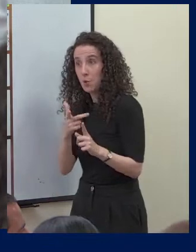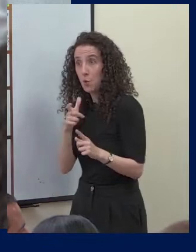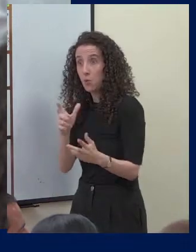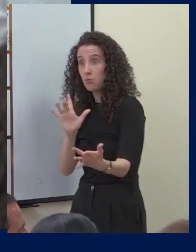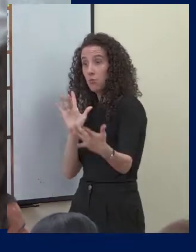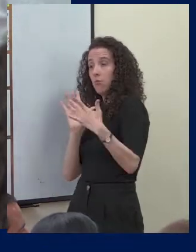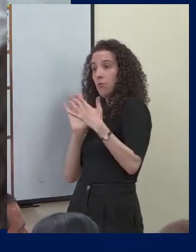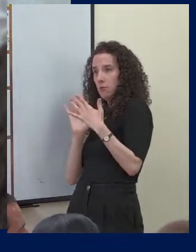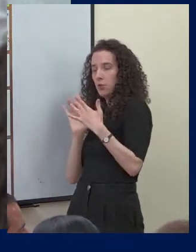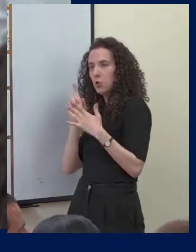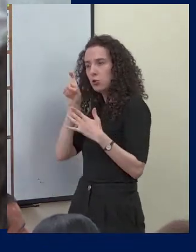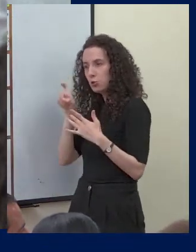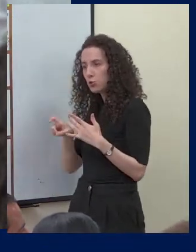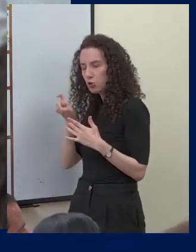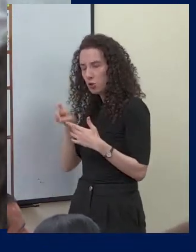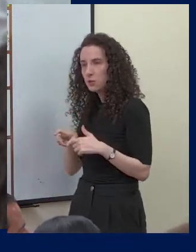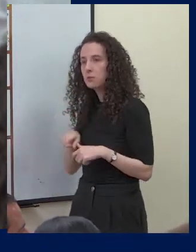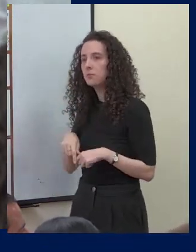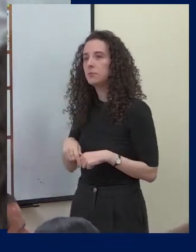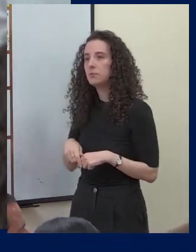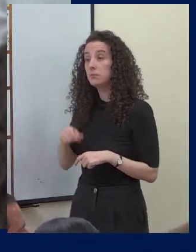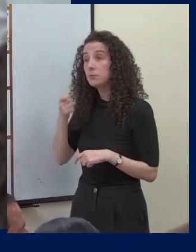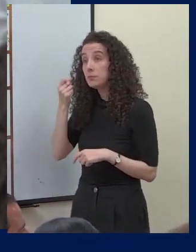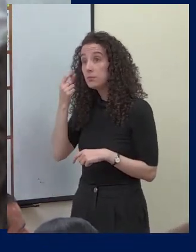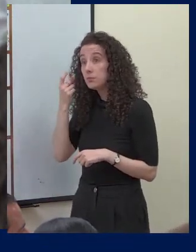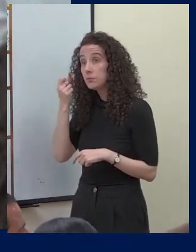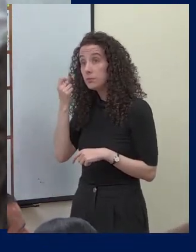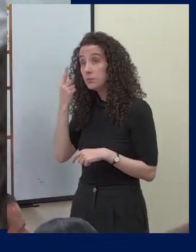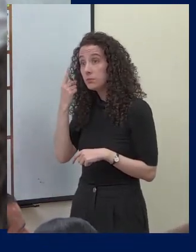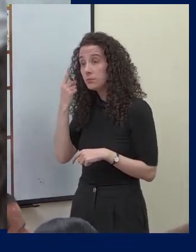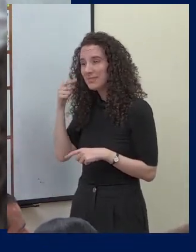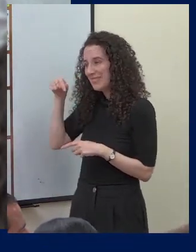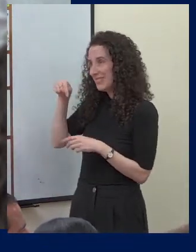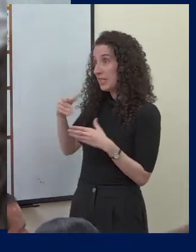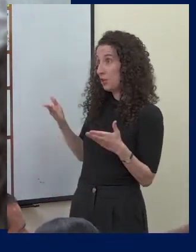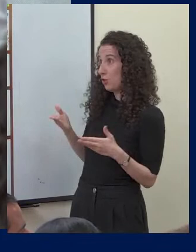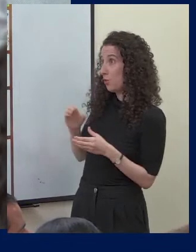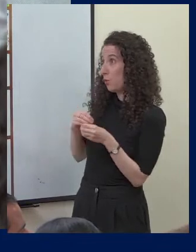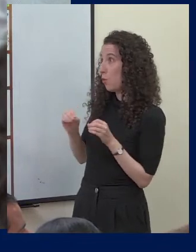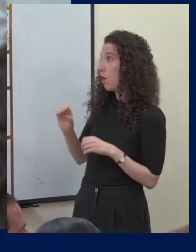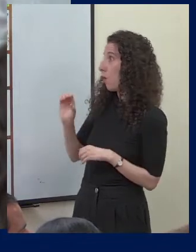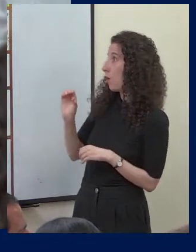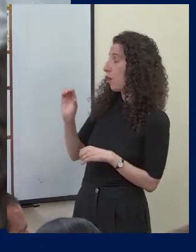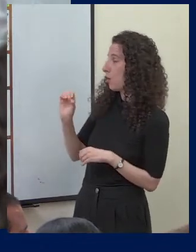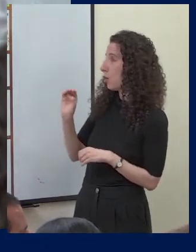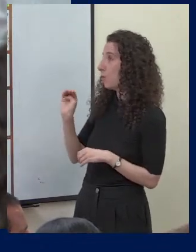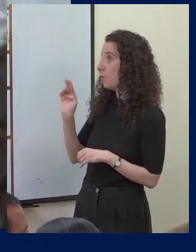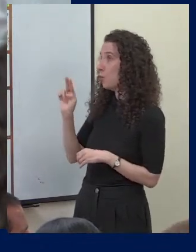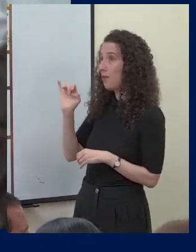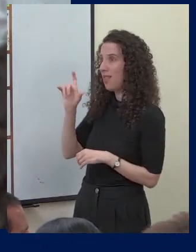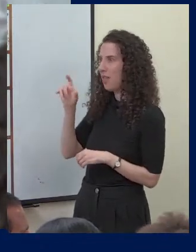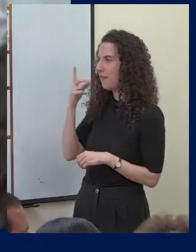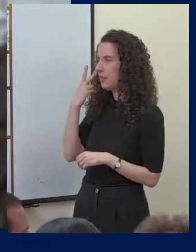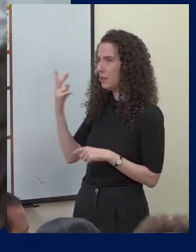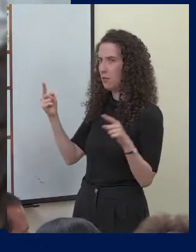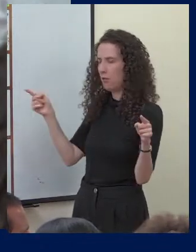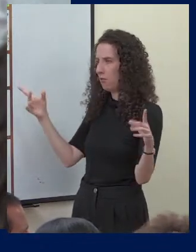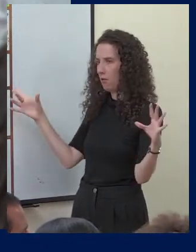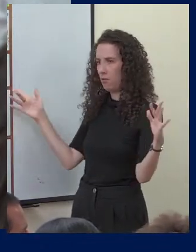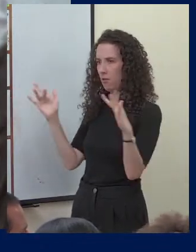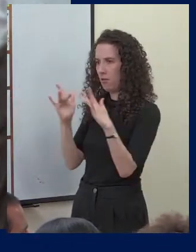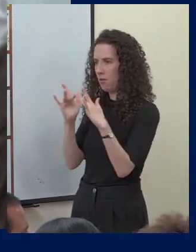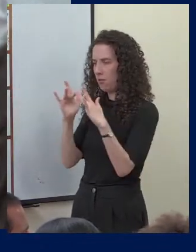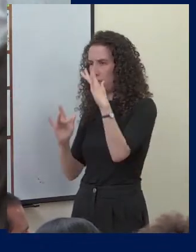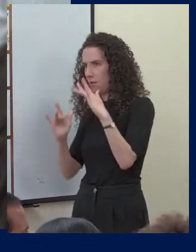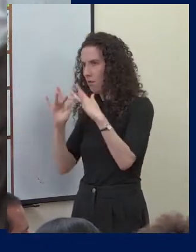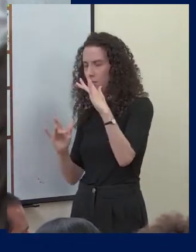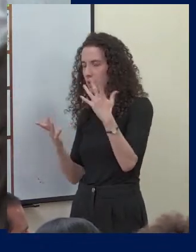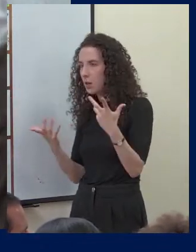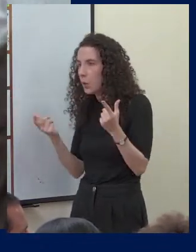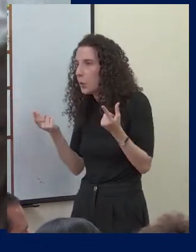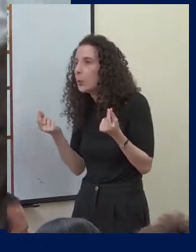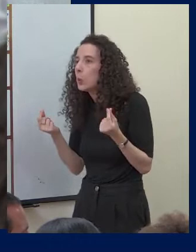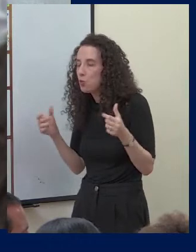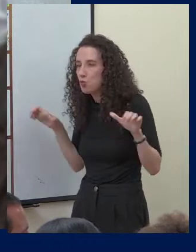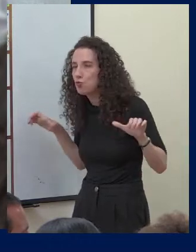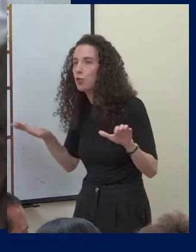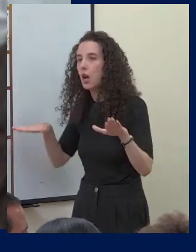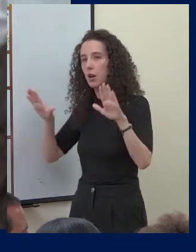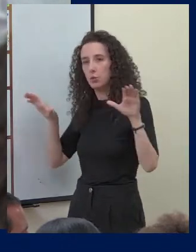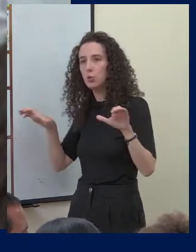However in community life when we see a gap, we try to do something so in the absence of